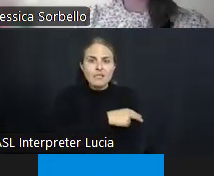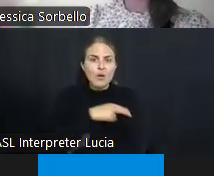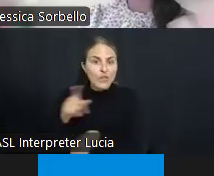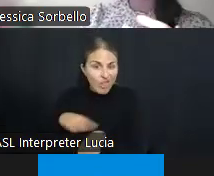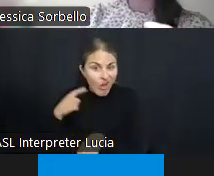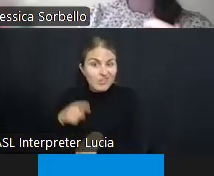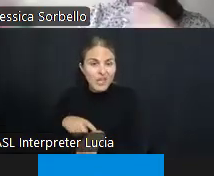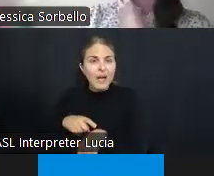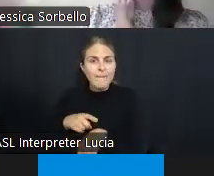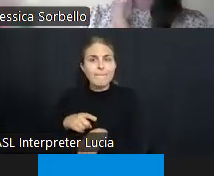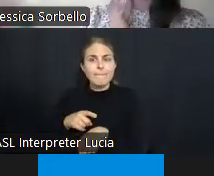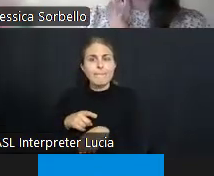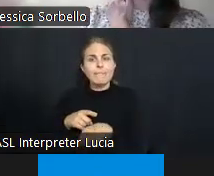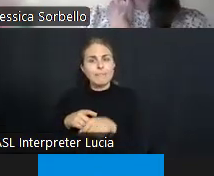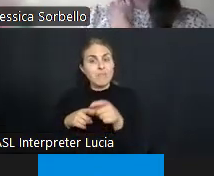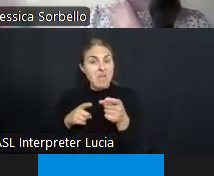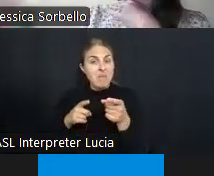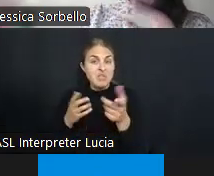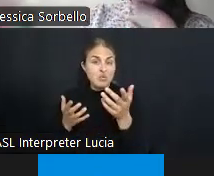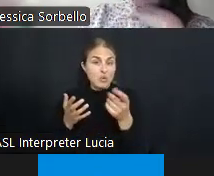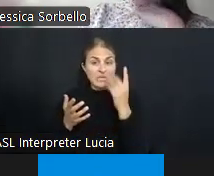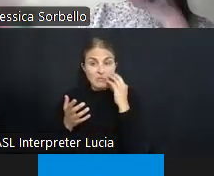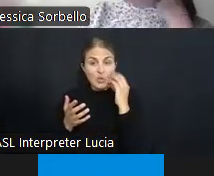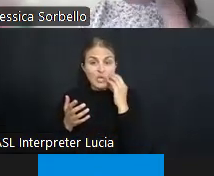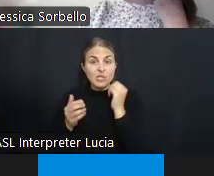consumers. That kind of extended hospital